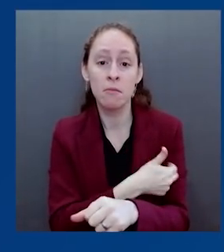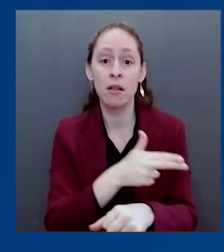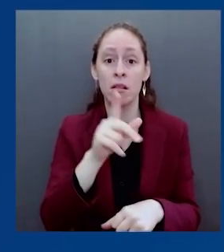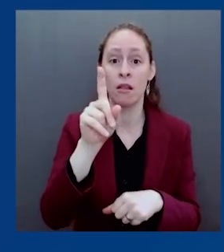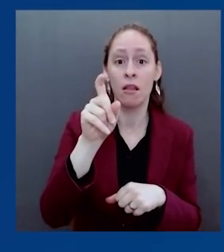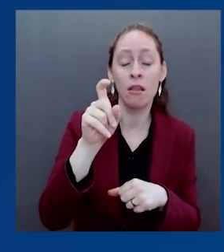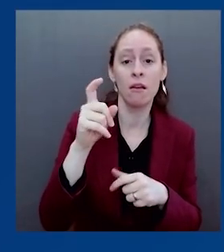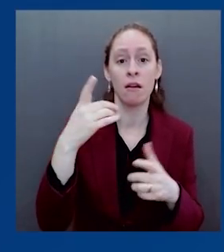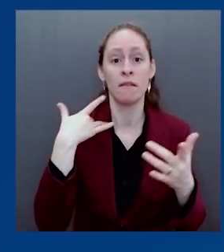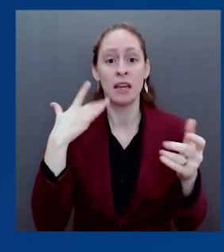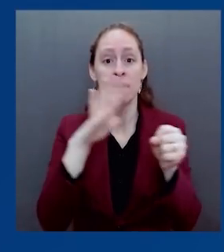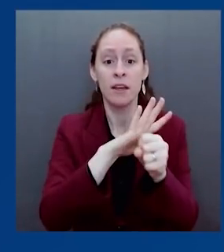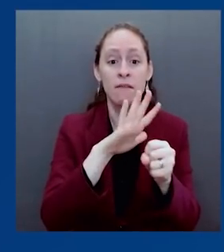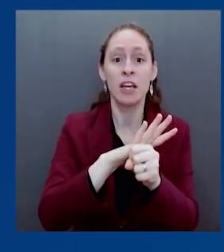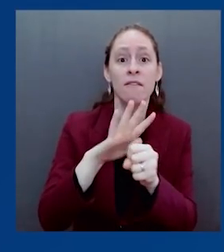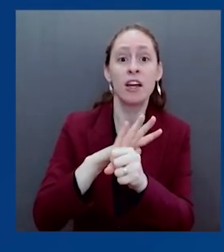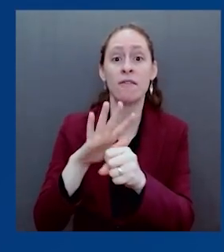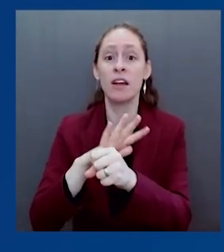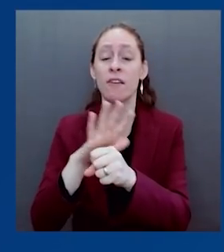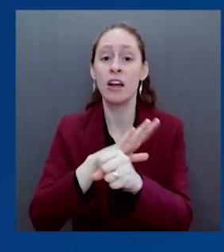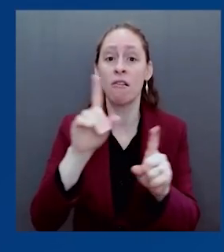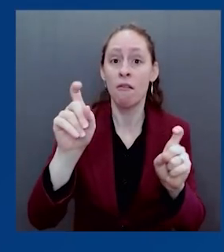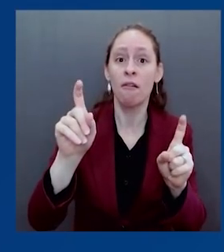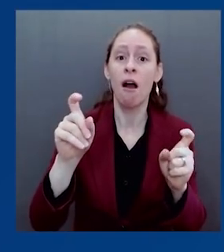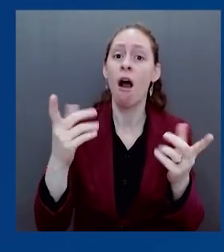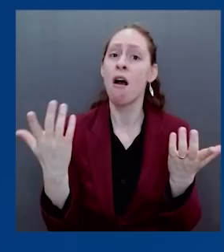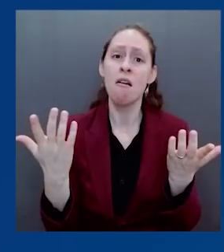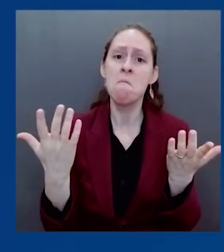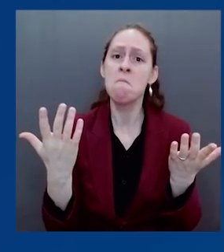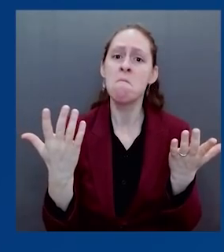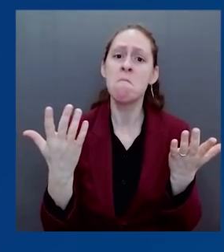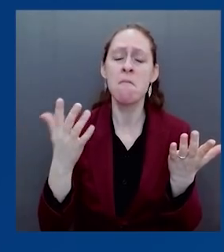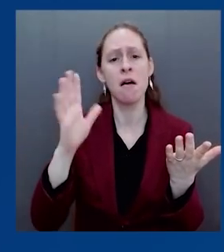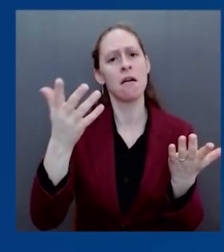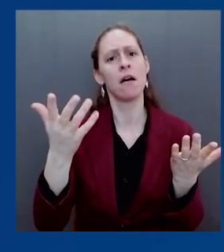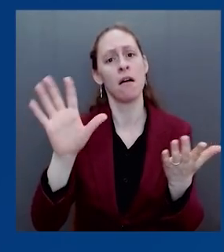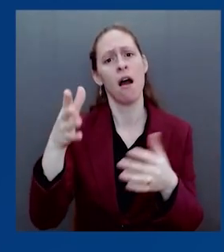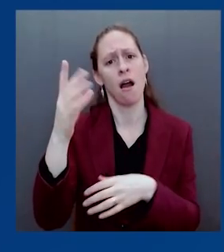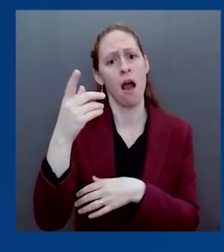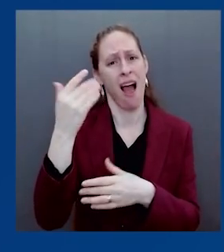However, the staggering rise in cases -- over 1 million new cases each day --